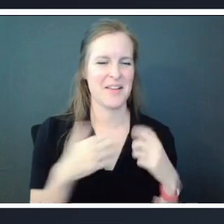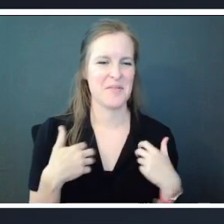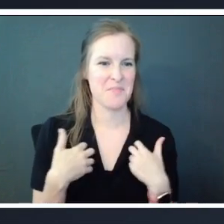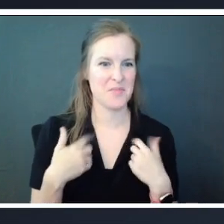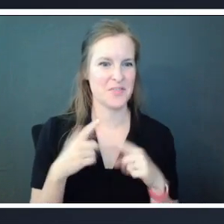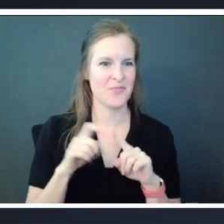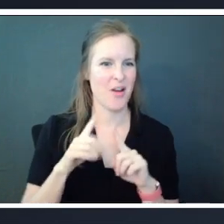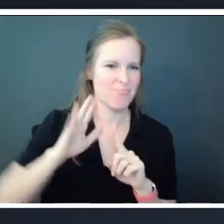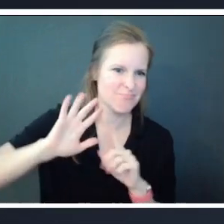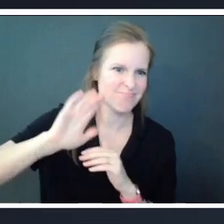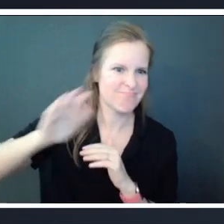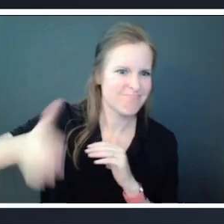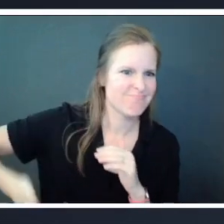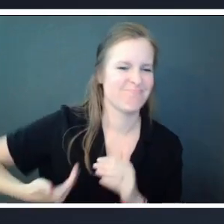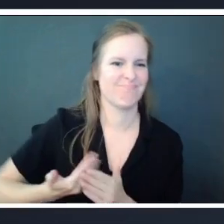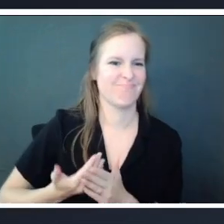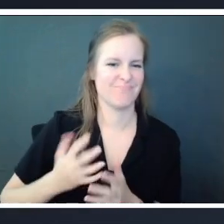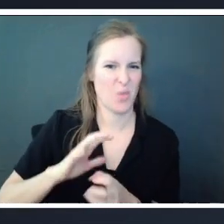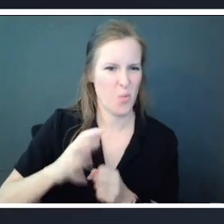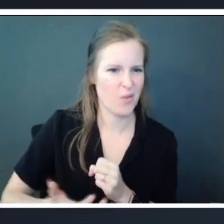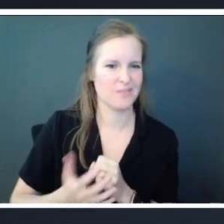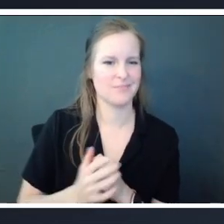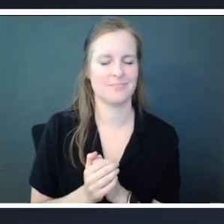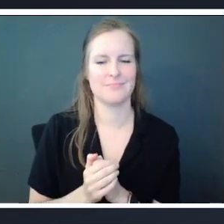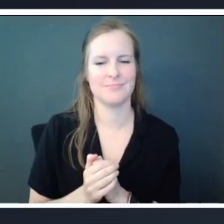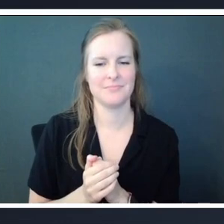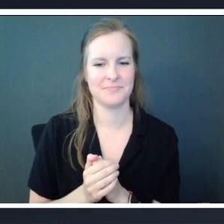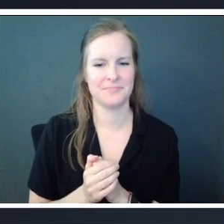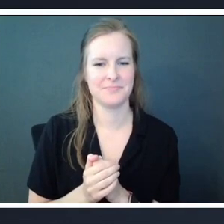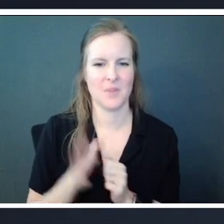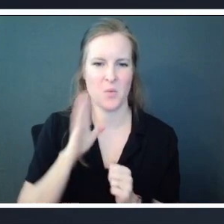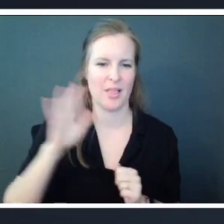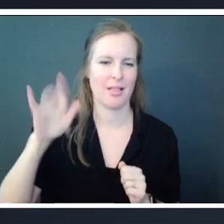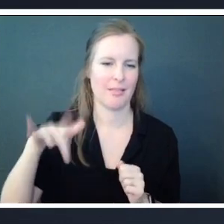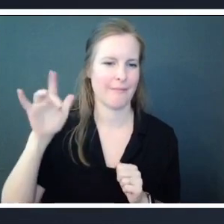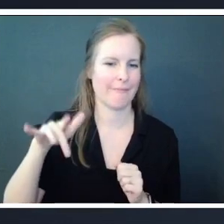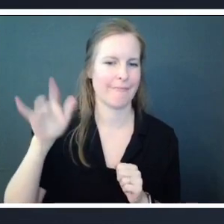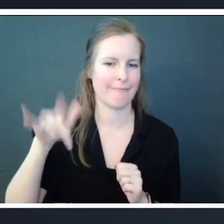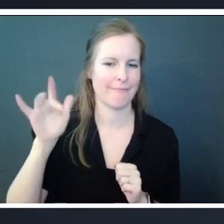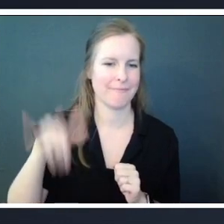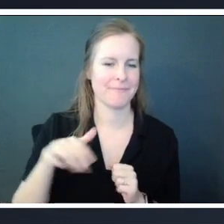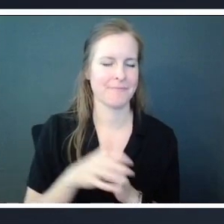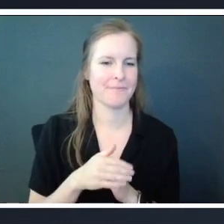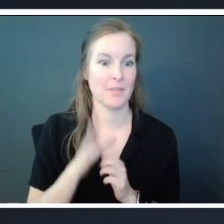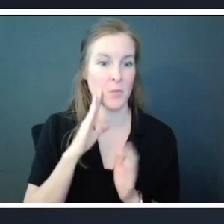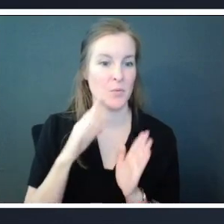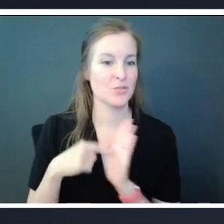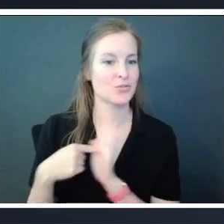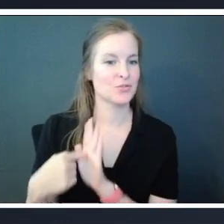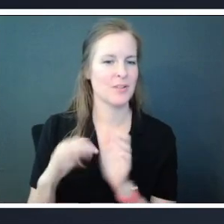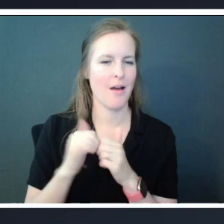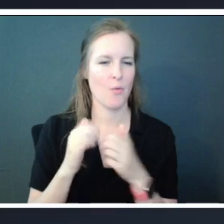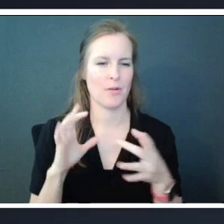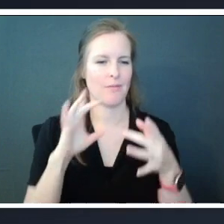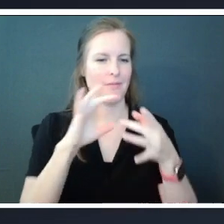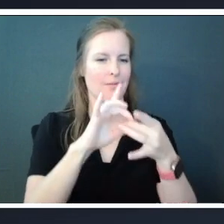so click a few times. We really show how we connect to where we are, the red dot here in DC,